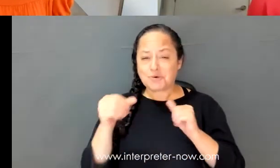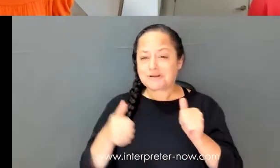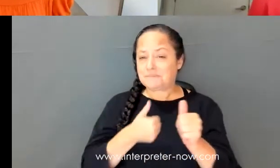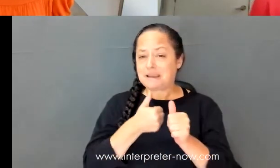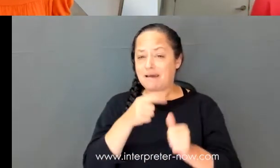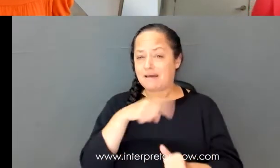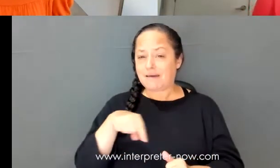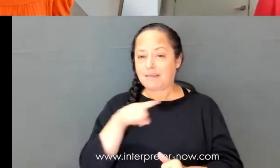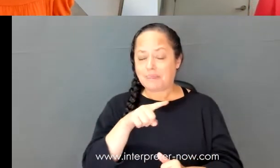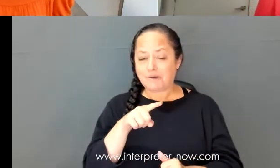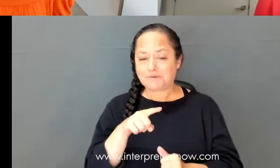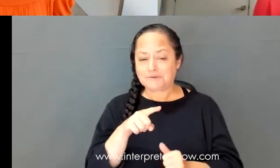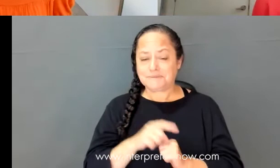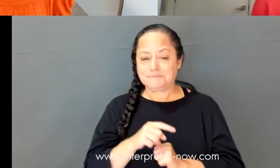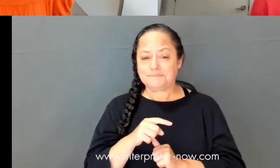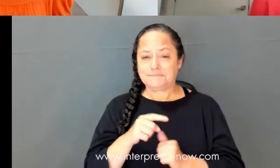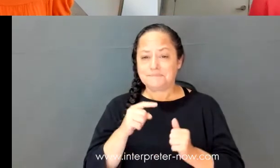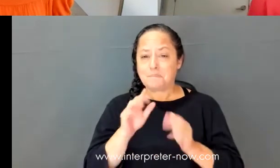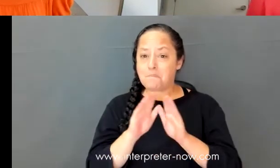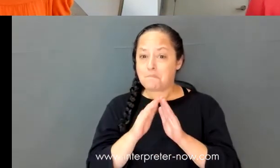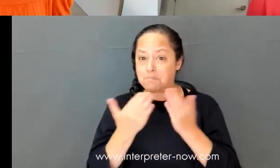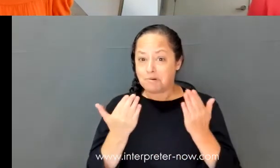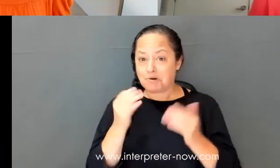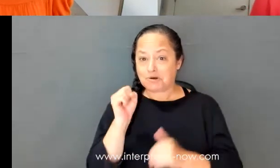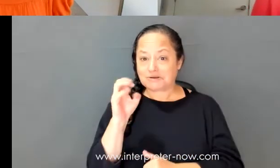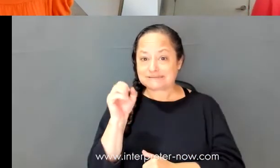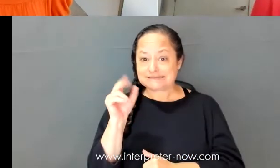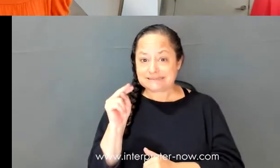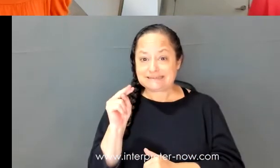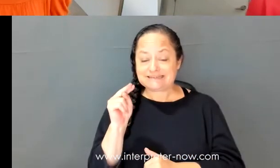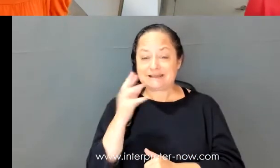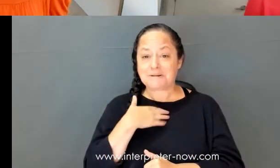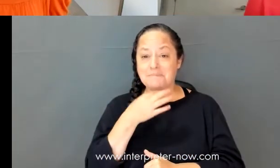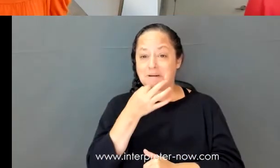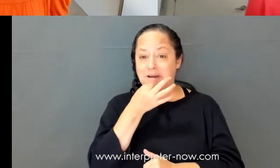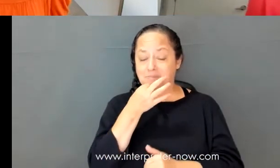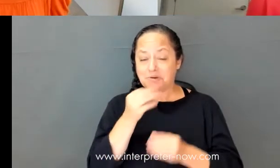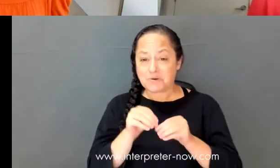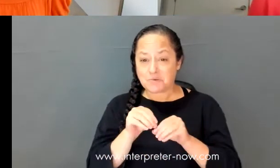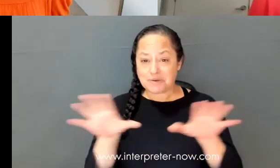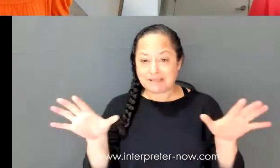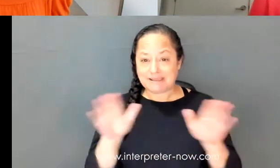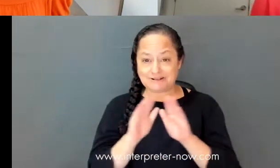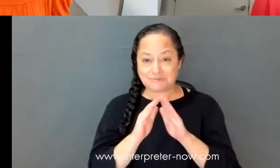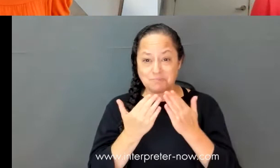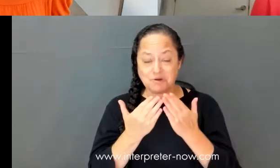Now that book season is upon me with my book release from the corner, really doing a deep